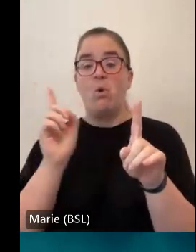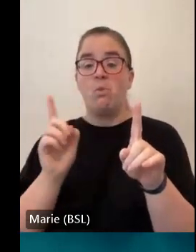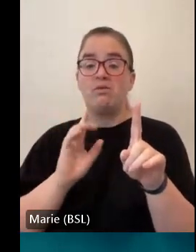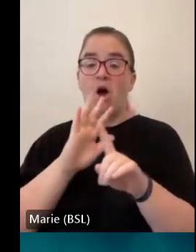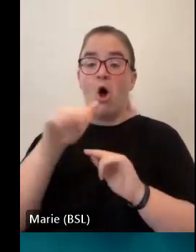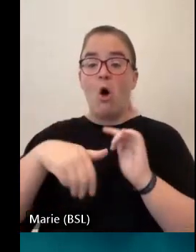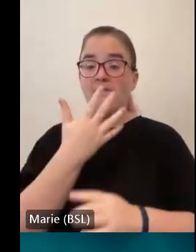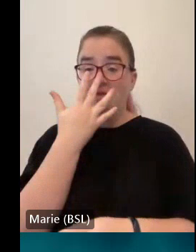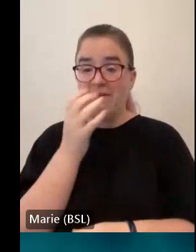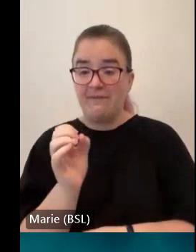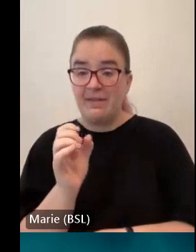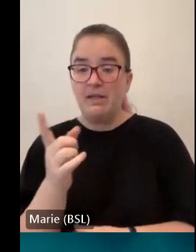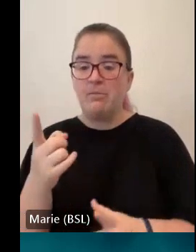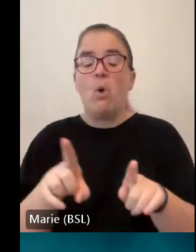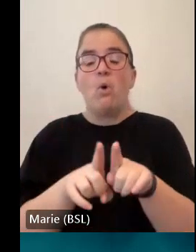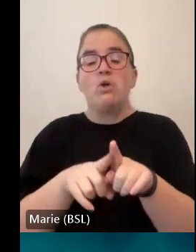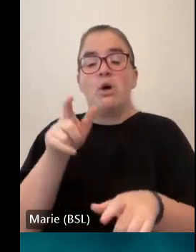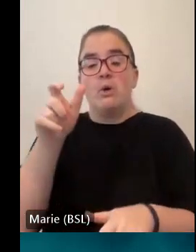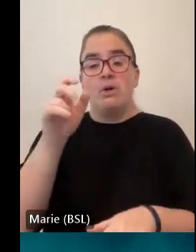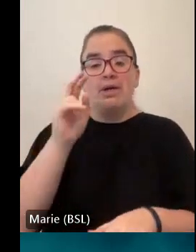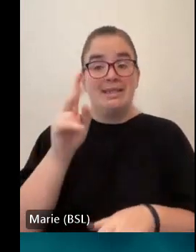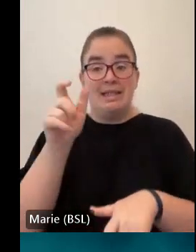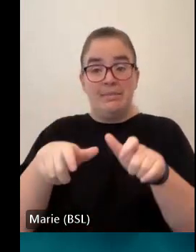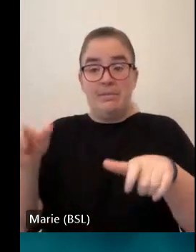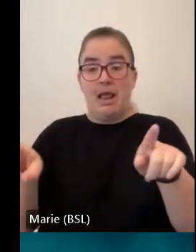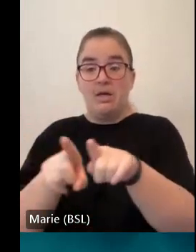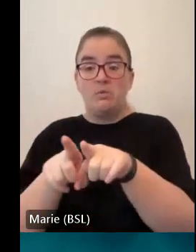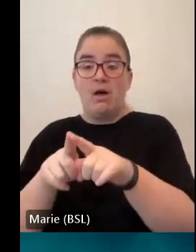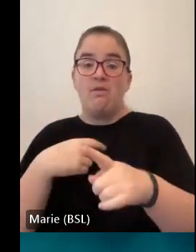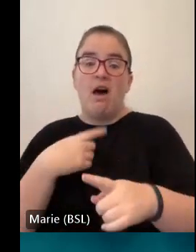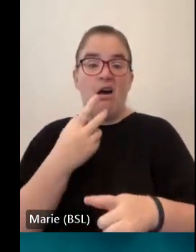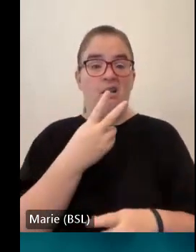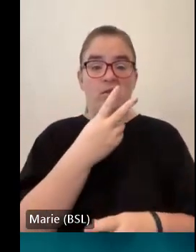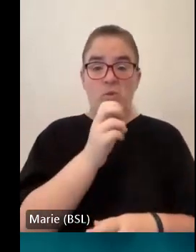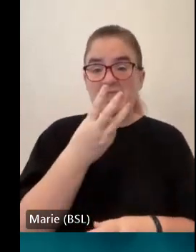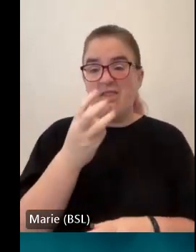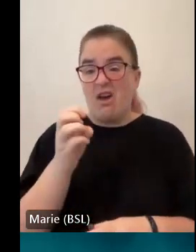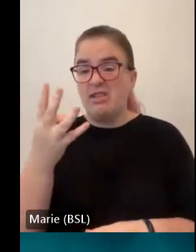victims in their 20s, thirties, 40s, but 73% of our victims are